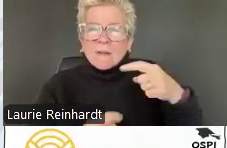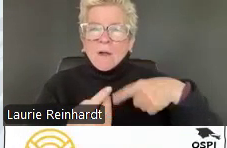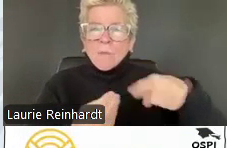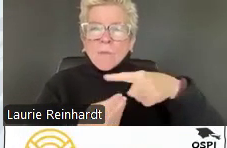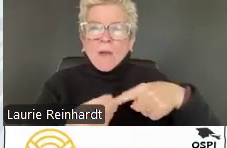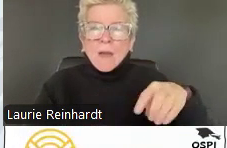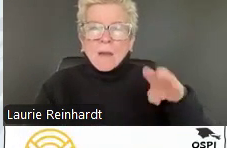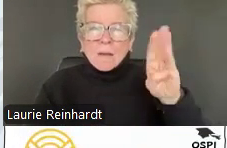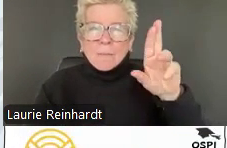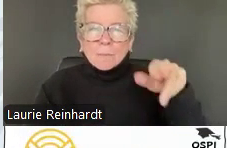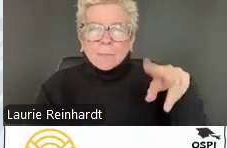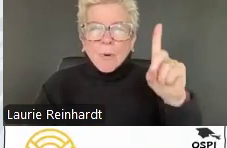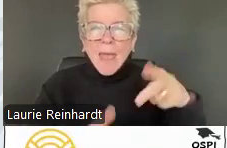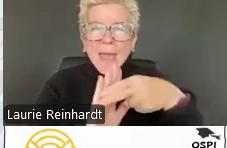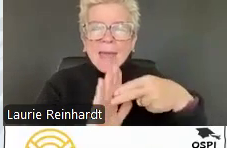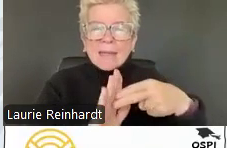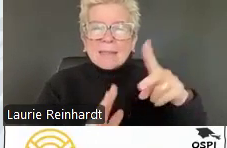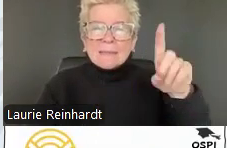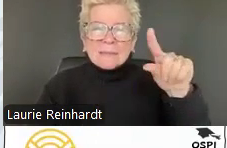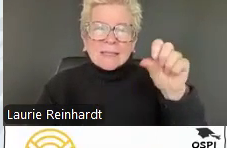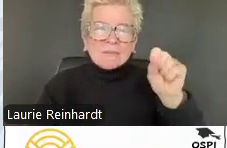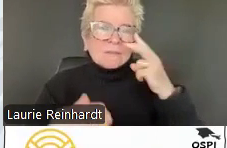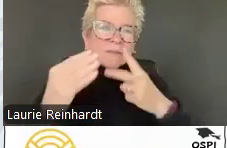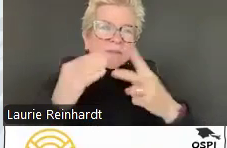know what influencers are going to be in 10 years cuz who can even predict that at this